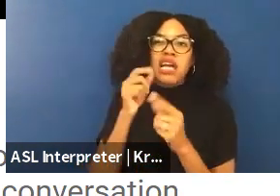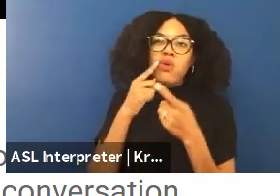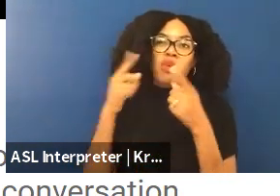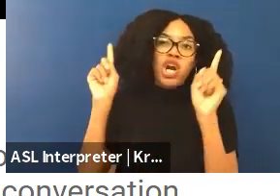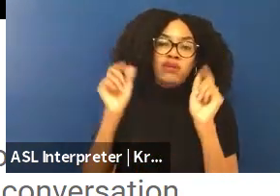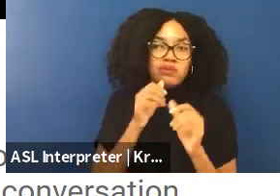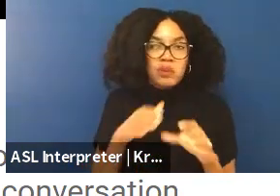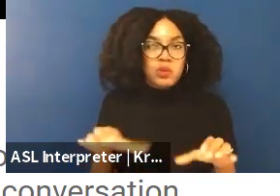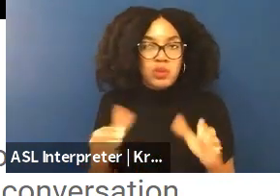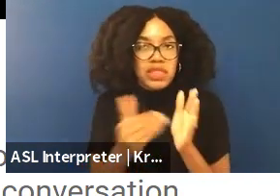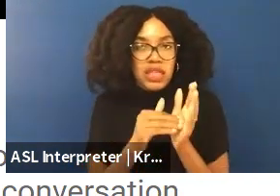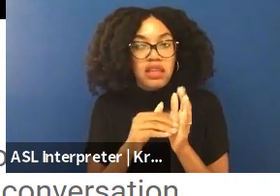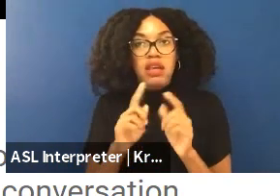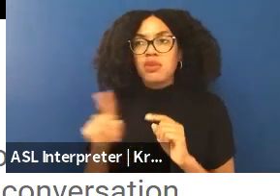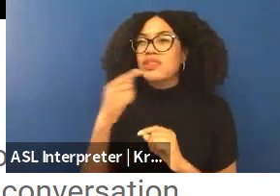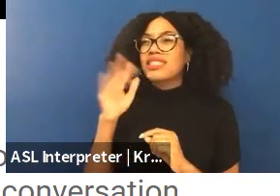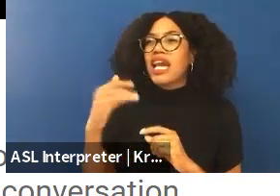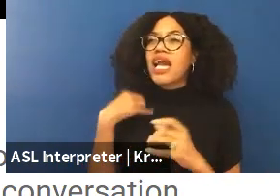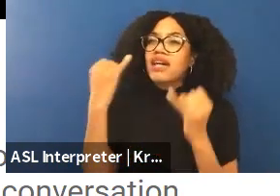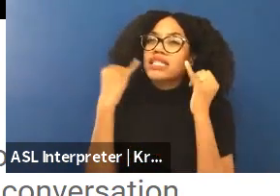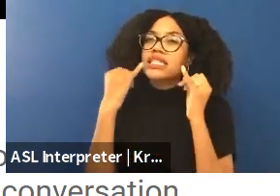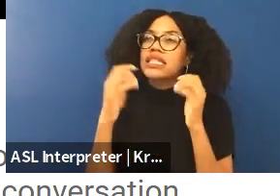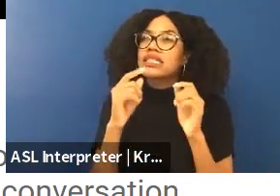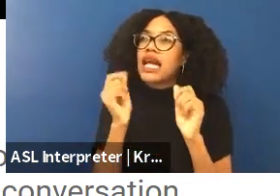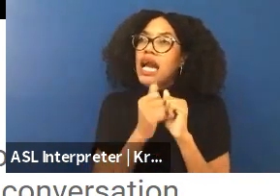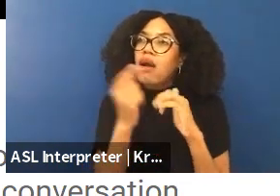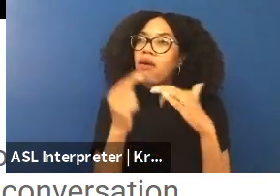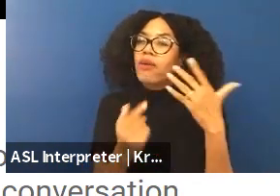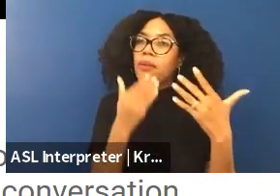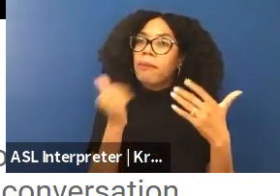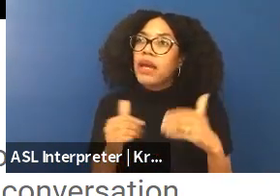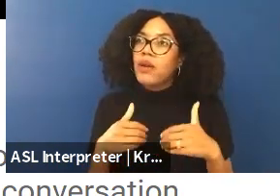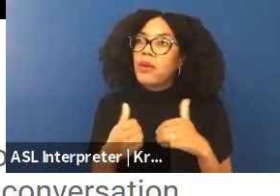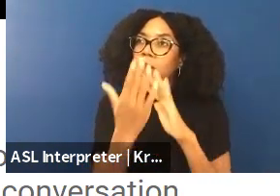about-- "Yeah, but you didn't do it maybe the way I'm envisioning we do it." And so,